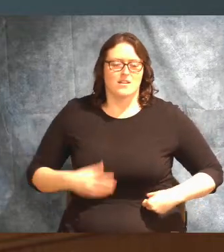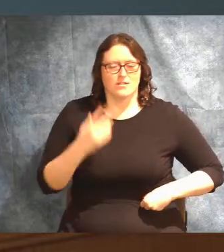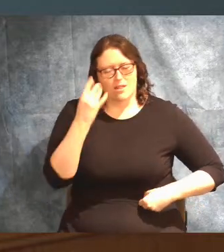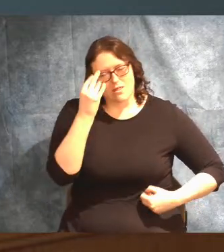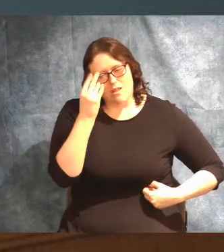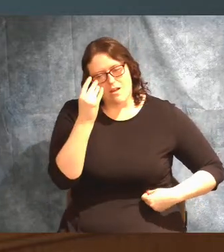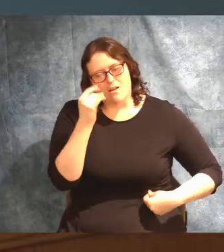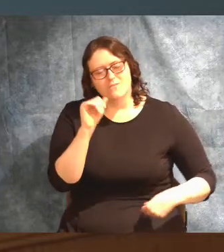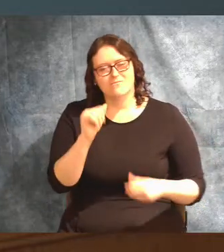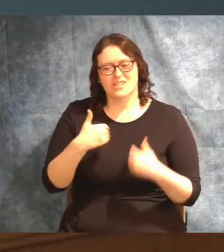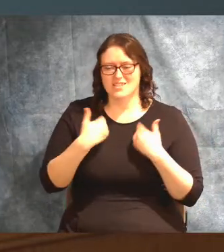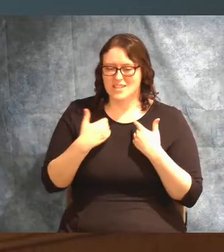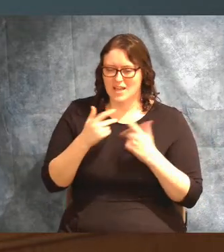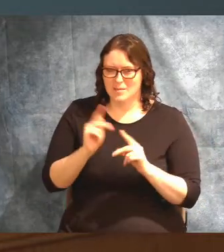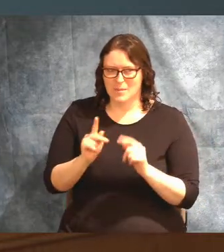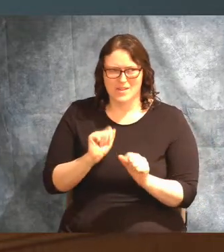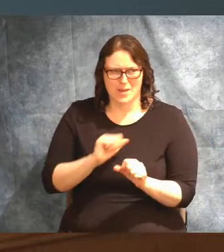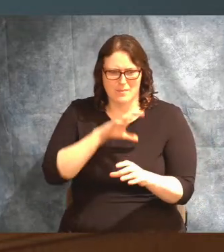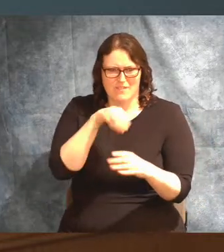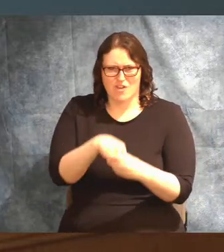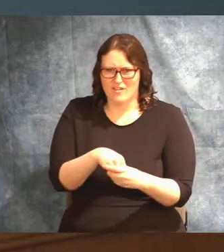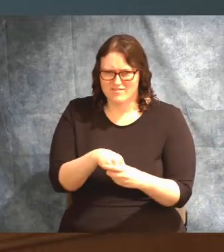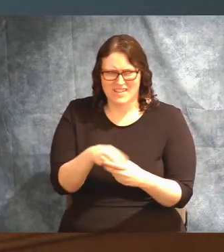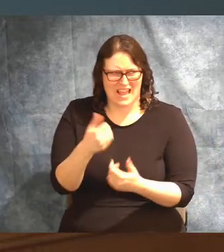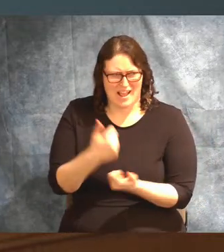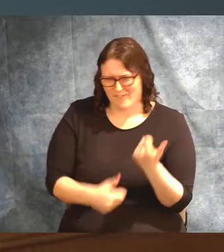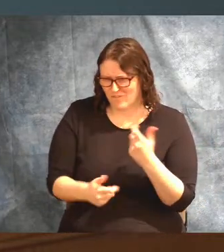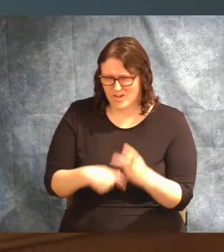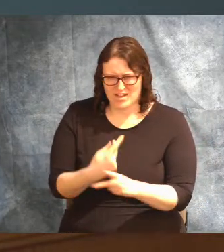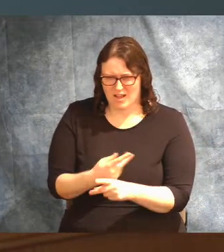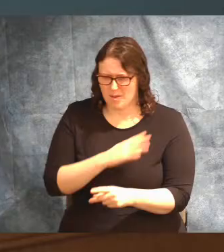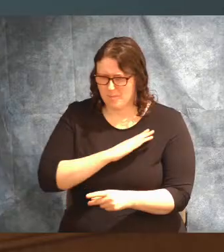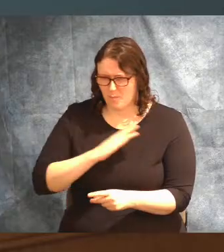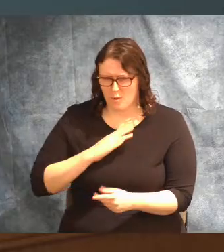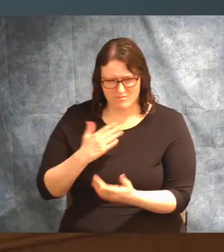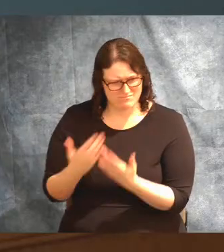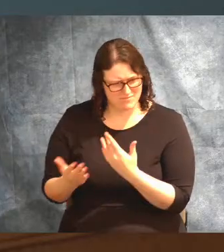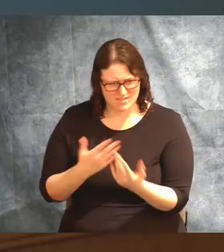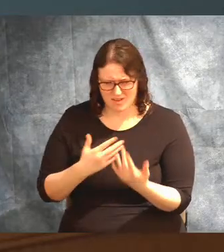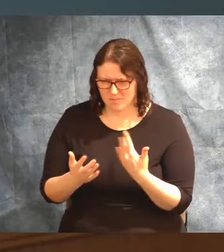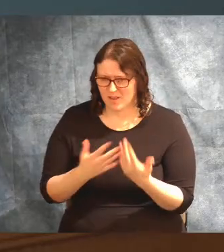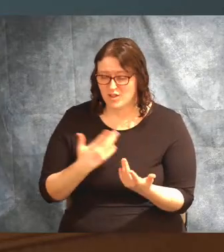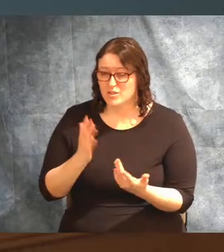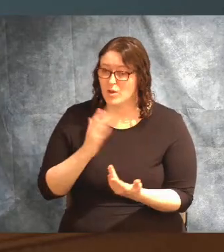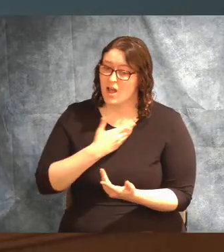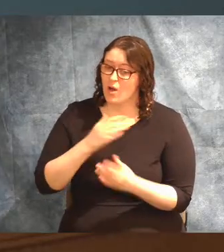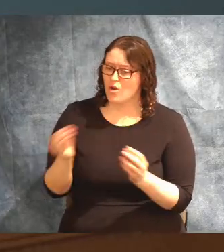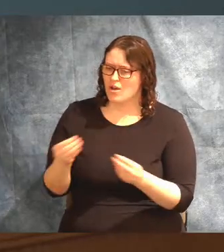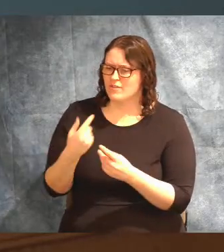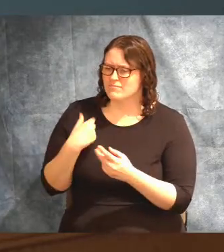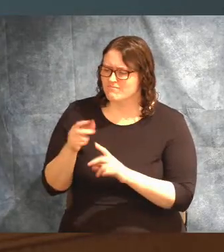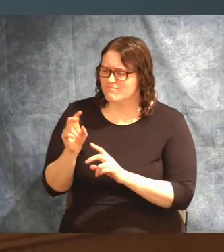people on every board and Commission, and our office is going to look at a try to bring a policy